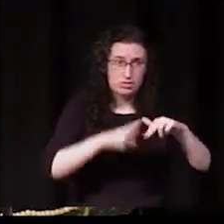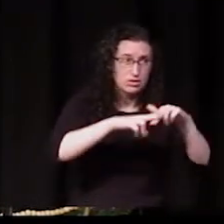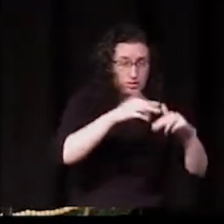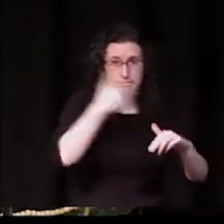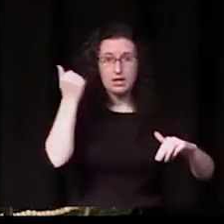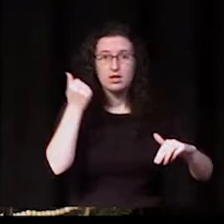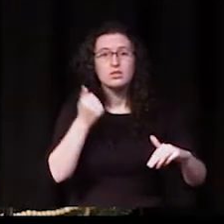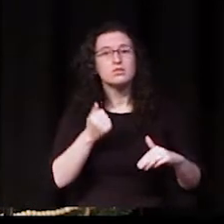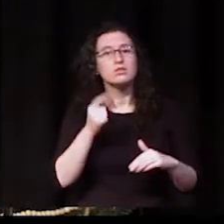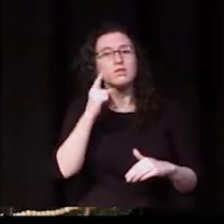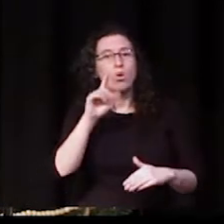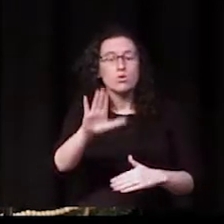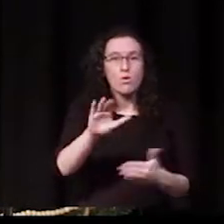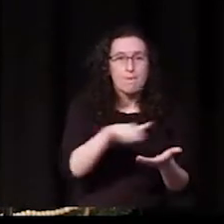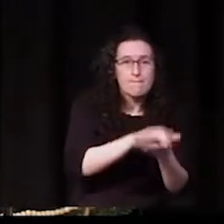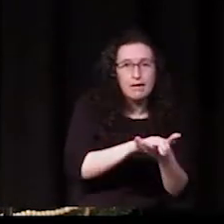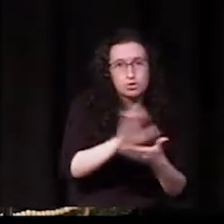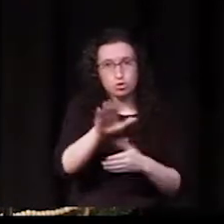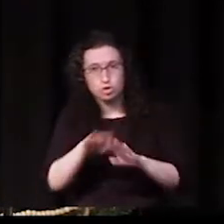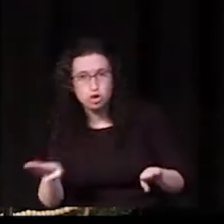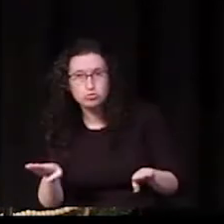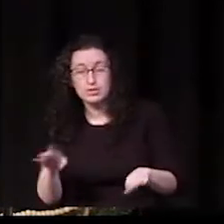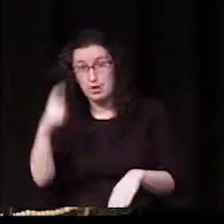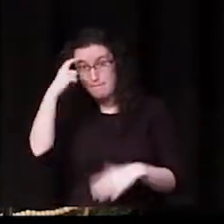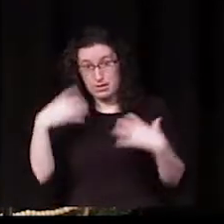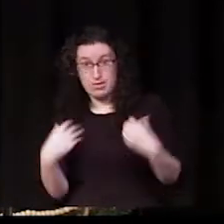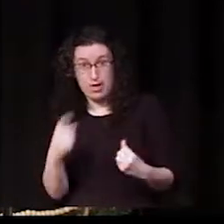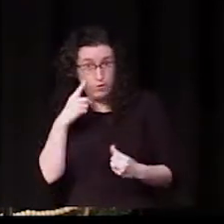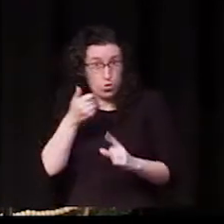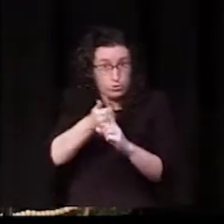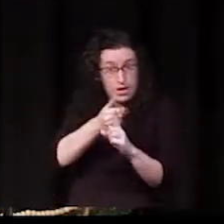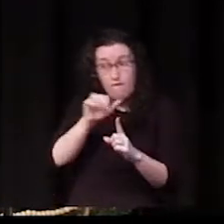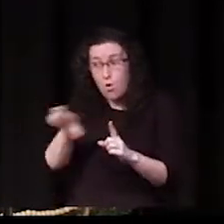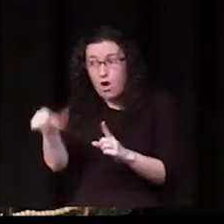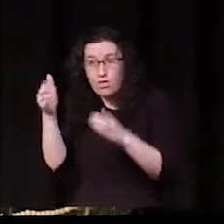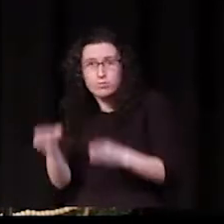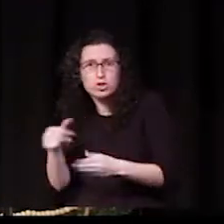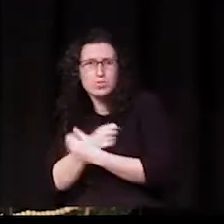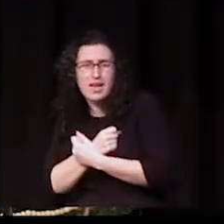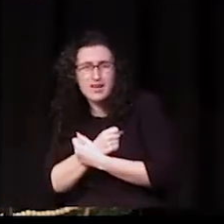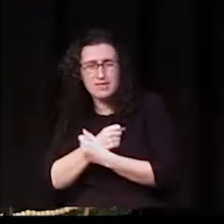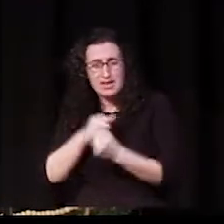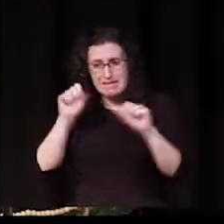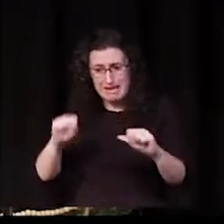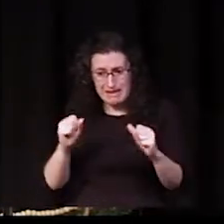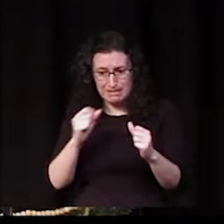Will they come in time for your mental health, or the mental health of someone that you love? Friends, this has been a year of challenge,